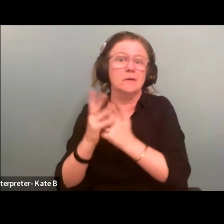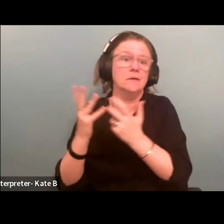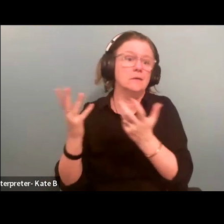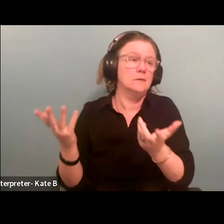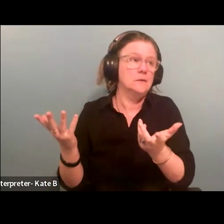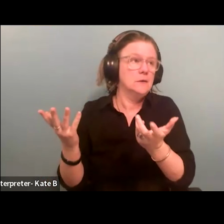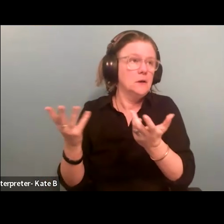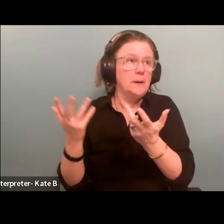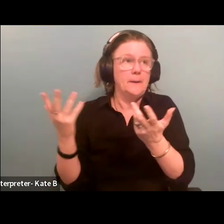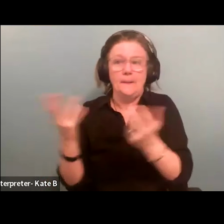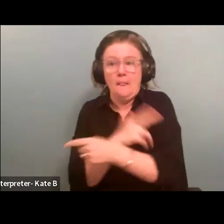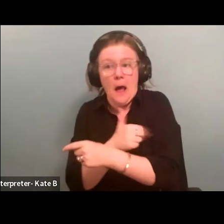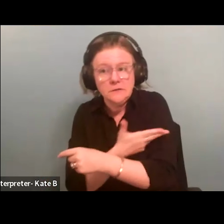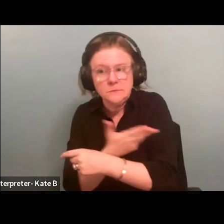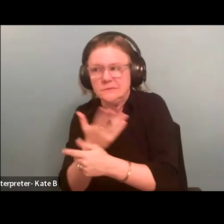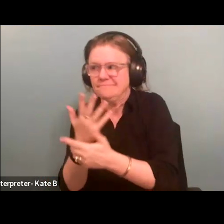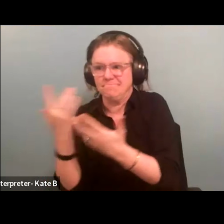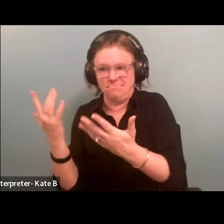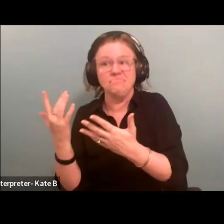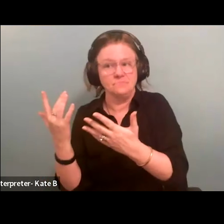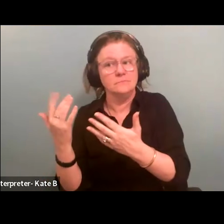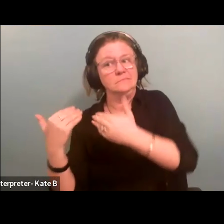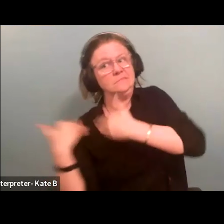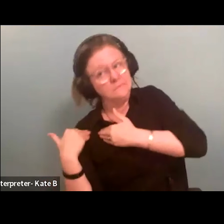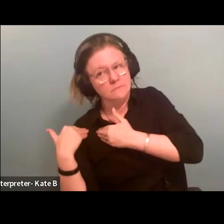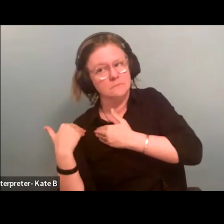facility or a hospital, you have a requirement